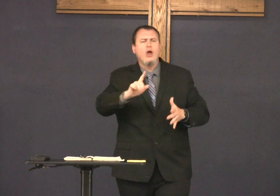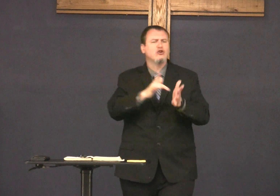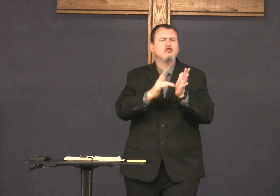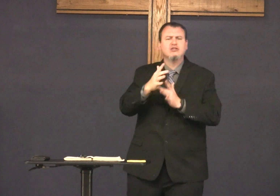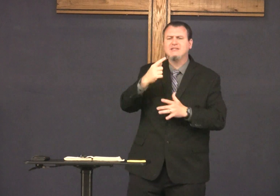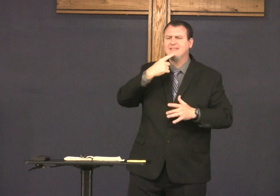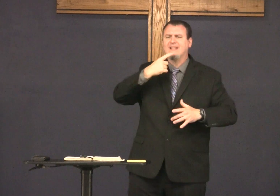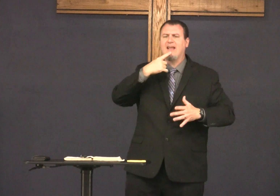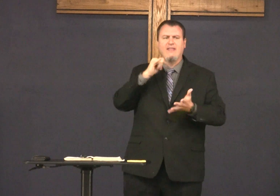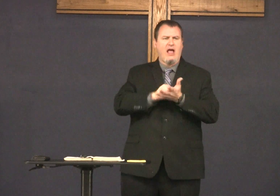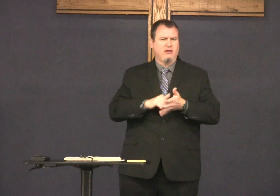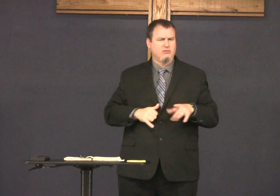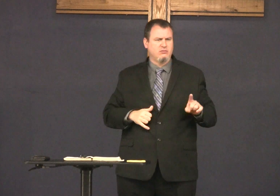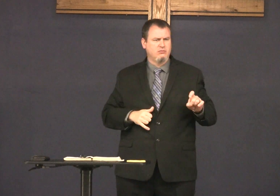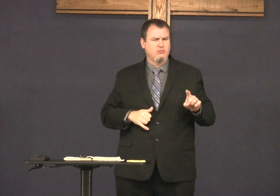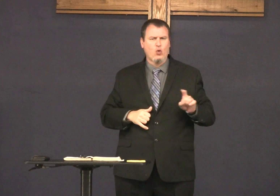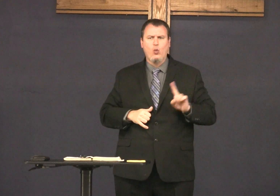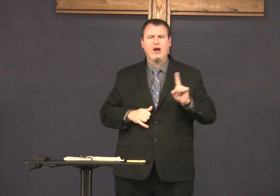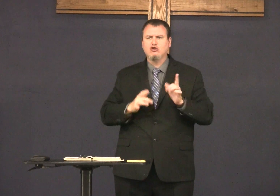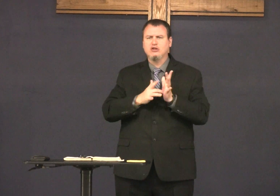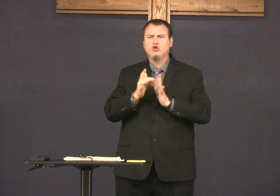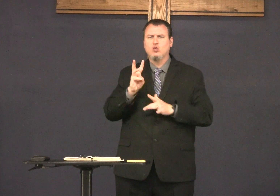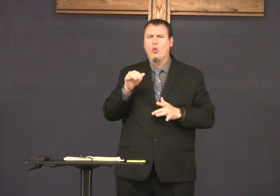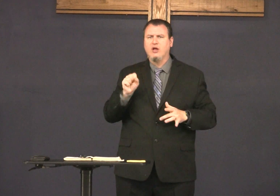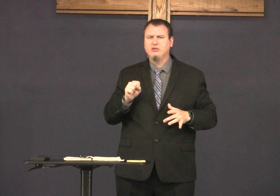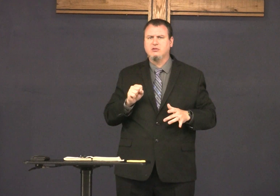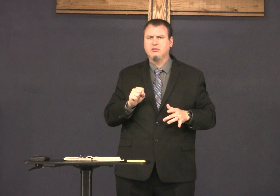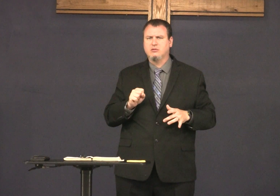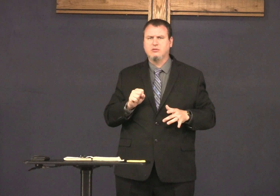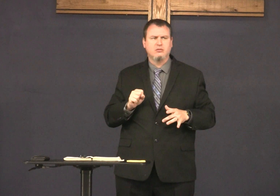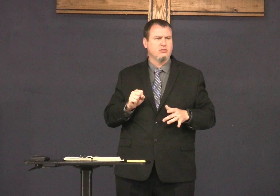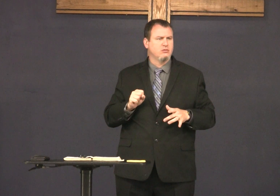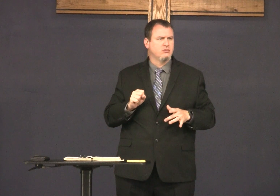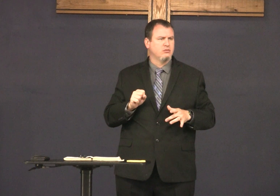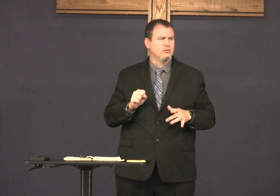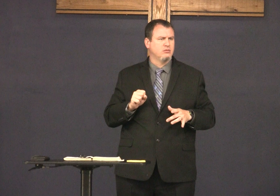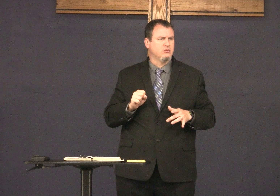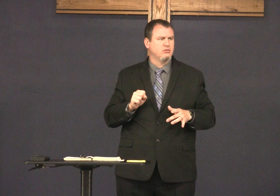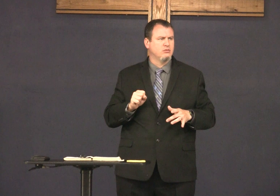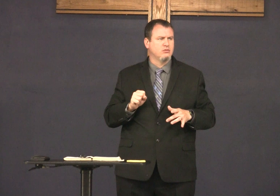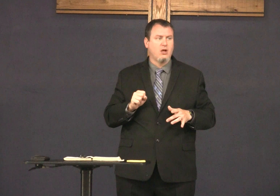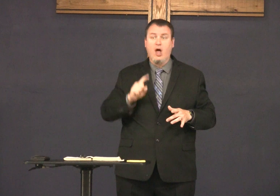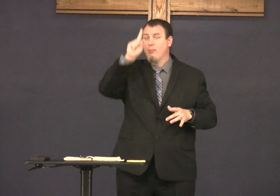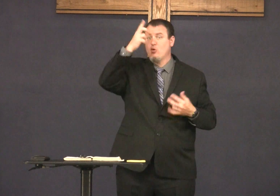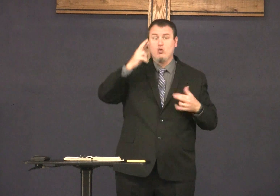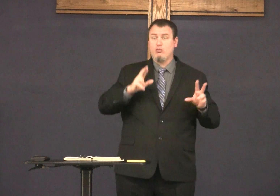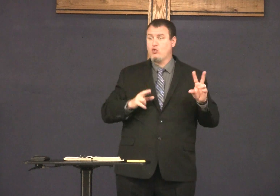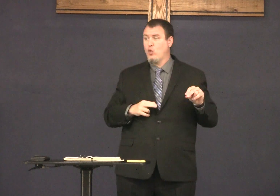Jesus said I am the Vine where did Jesus say that where was he